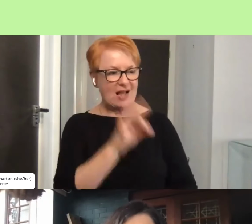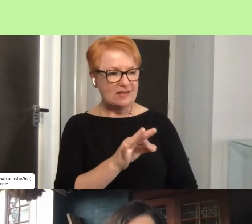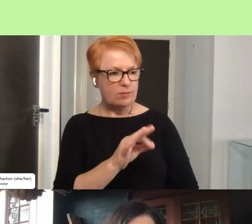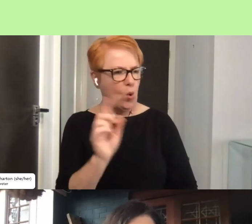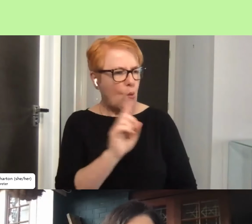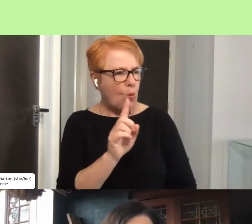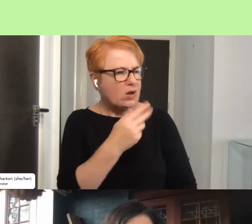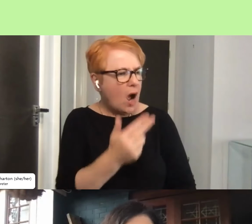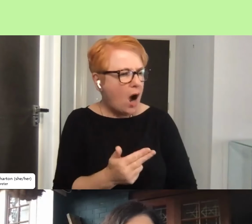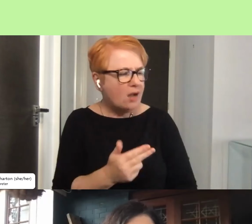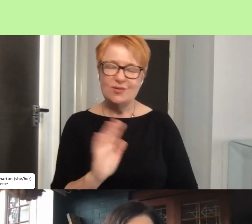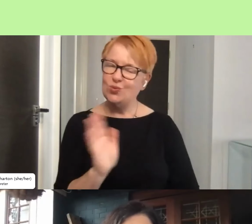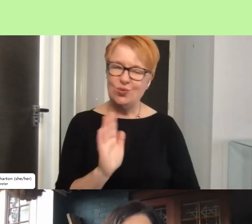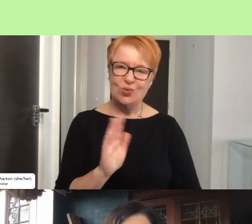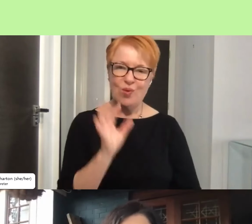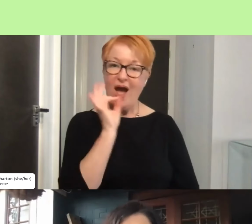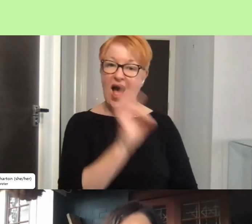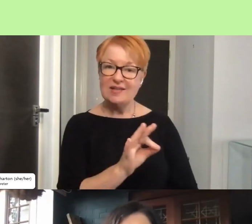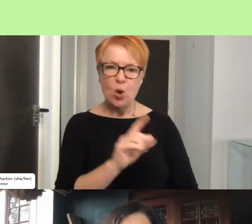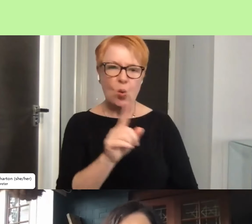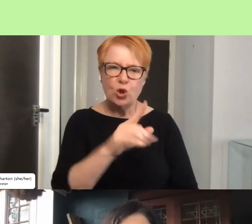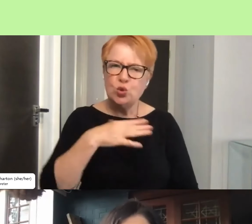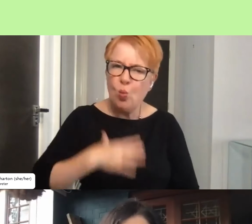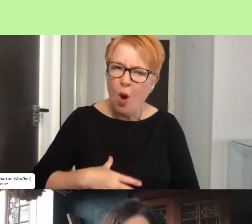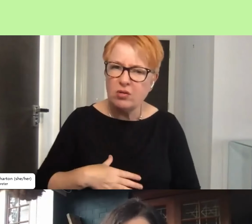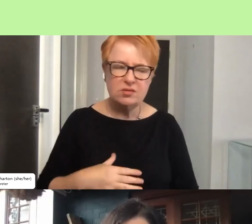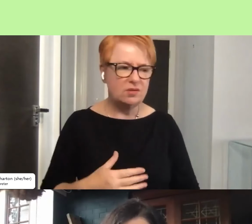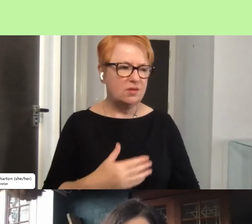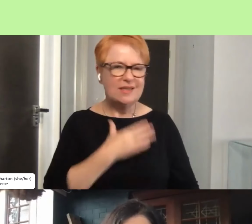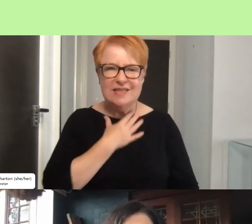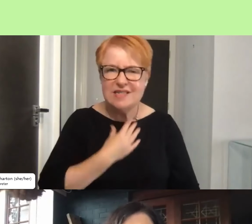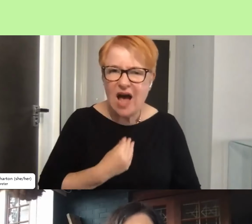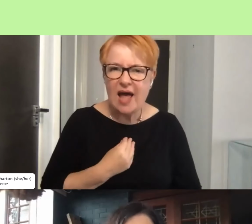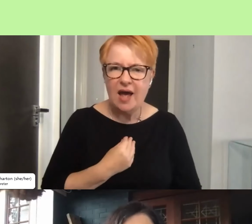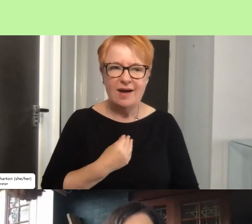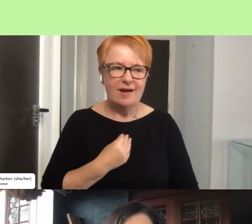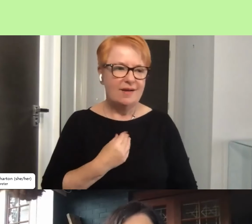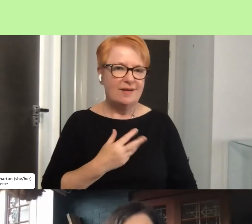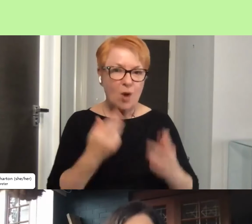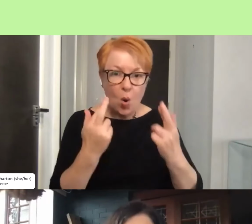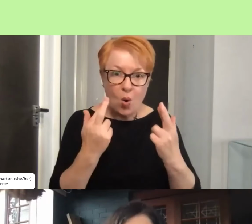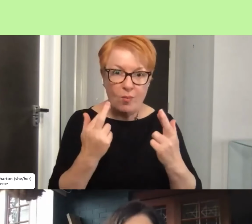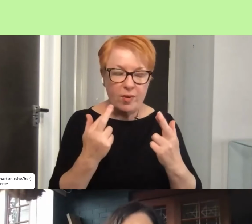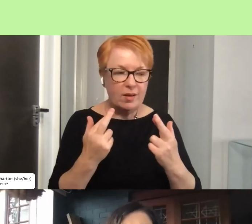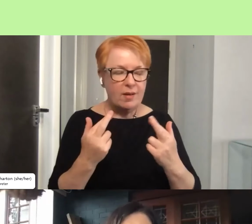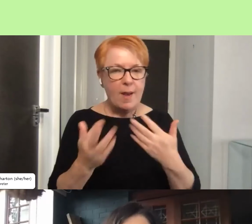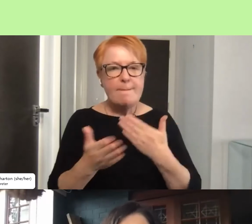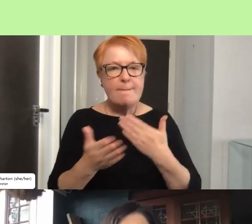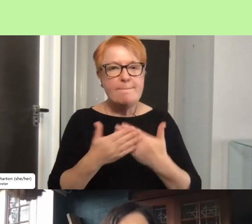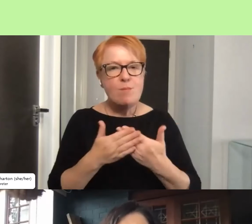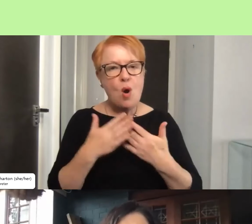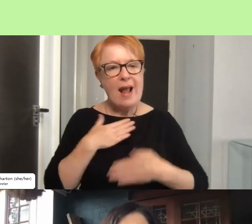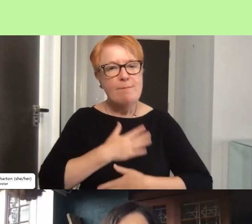What do you wish for? What are you lacking? So, it was more emotional fabric, if you if you like in those projects,